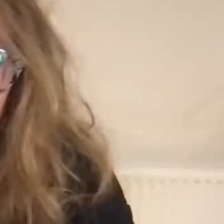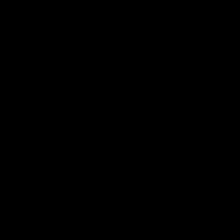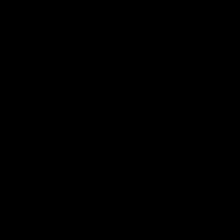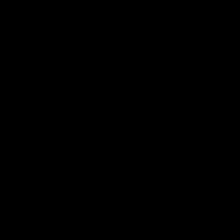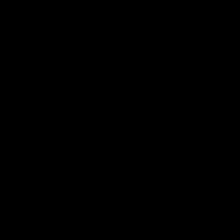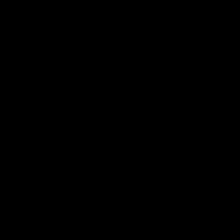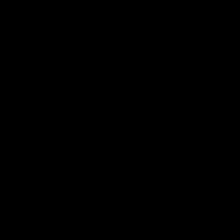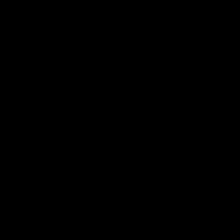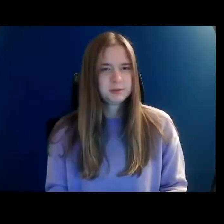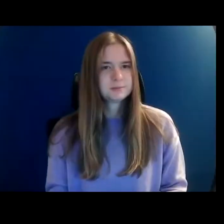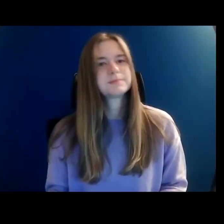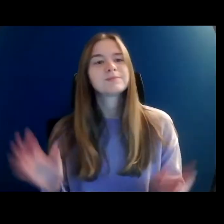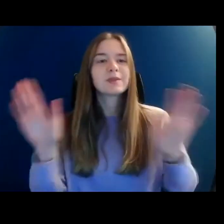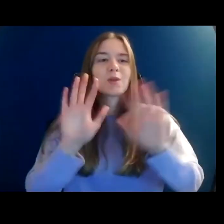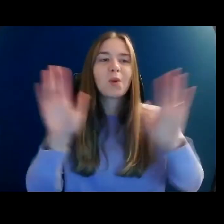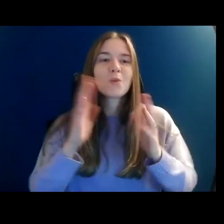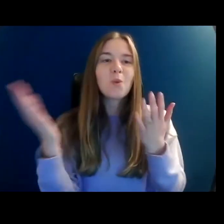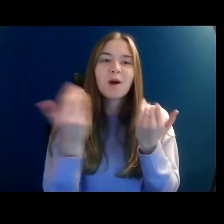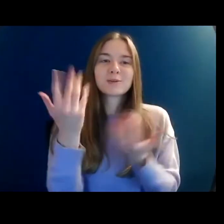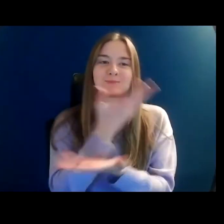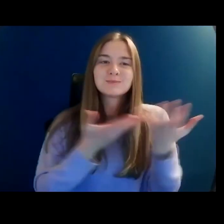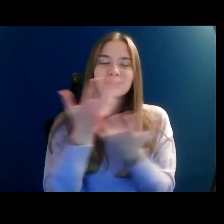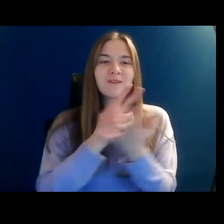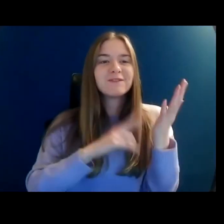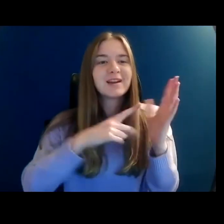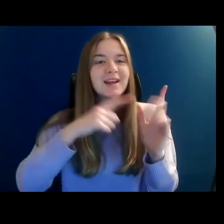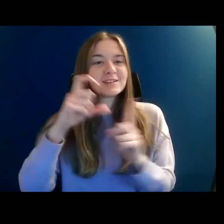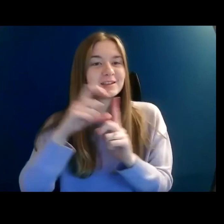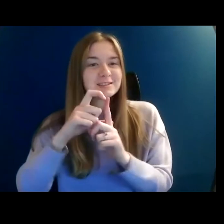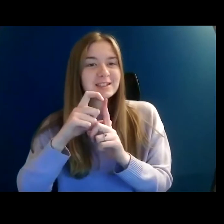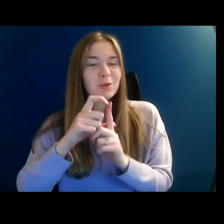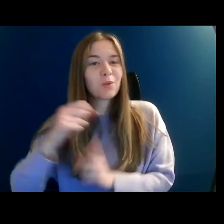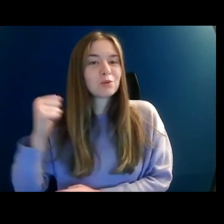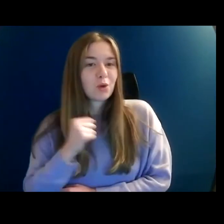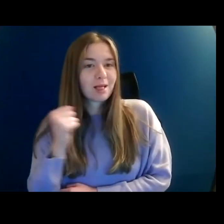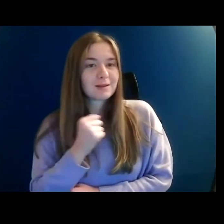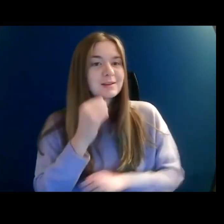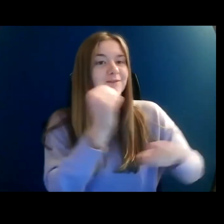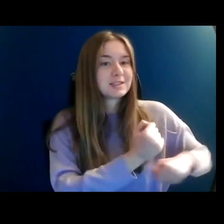with V&A Dundee, in collaboration with Scotland and Venice. My name is Nichol Keene